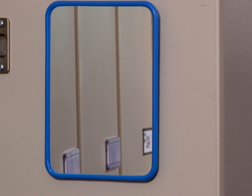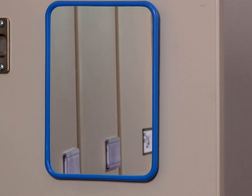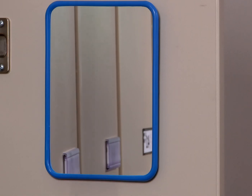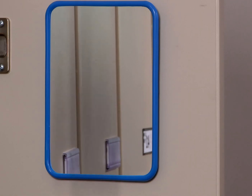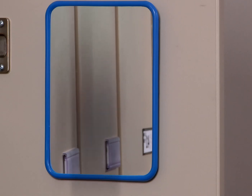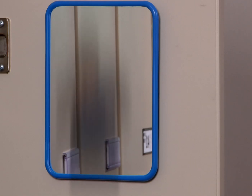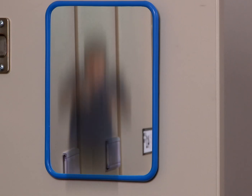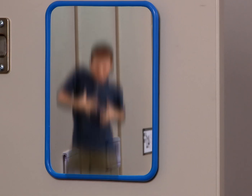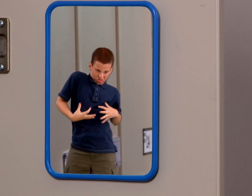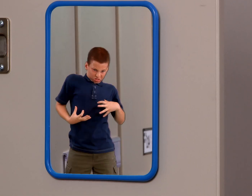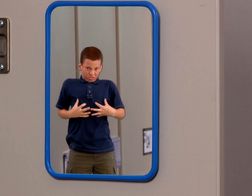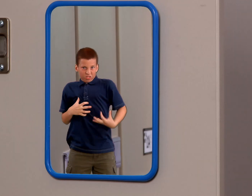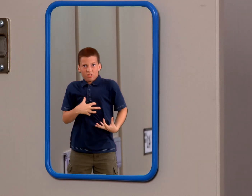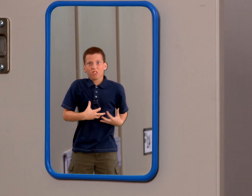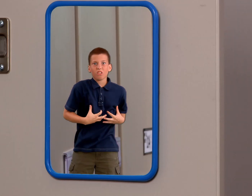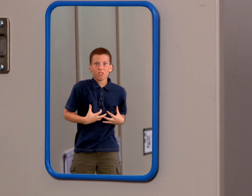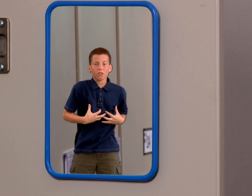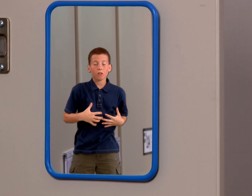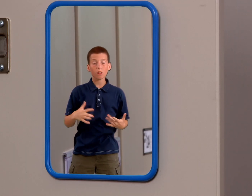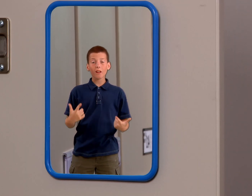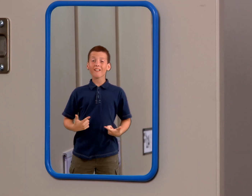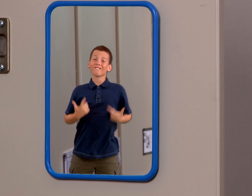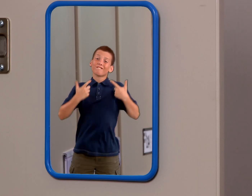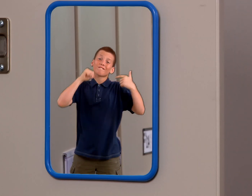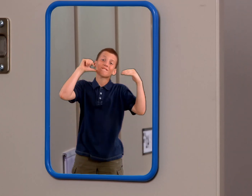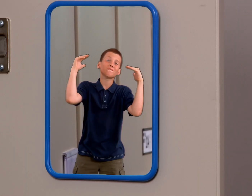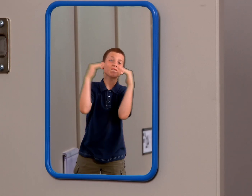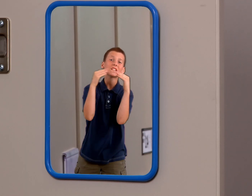LEARN TO LET GO, LEARN TO FORGIVE.